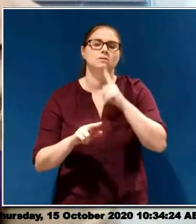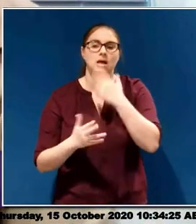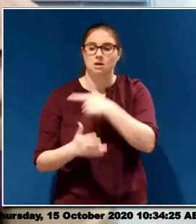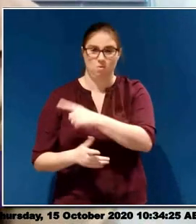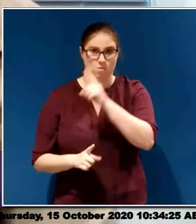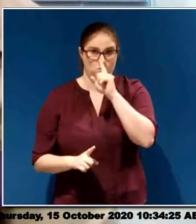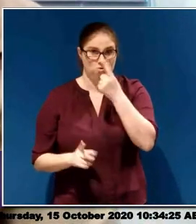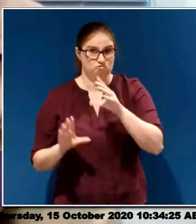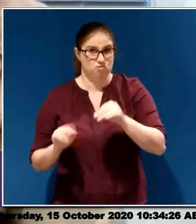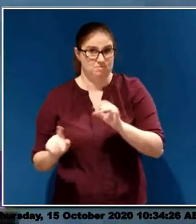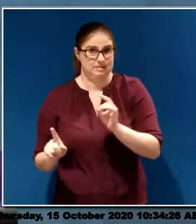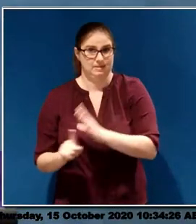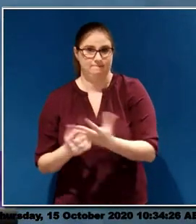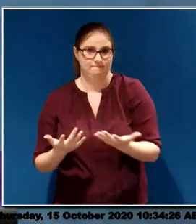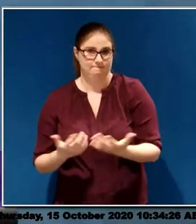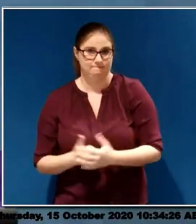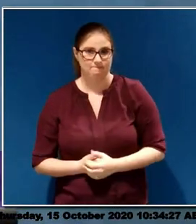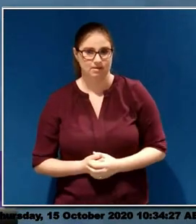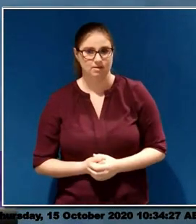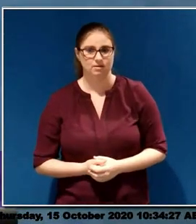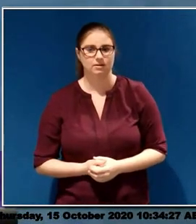She suggested once that he should learn, he needed to learn